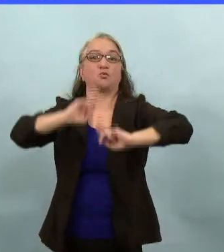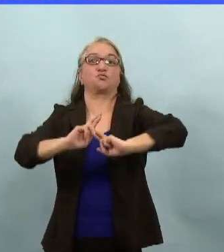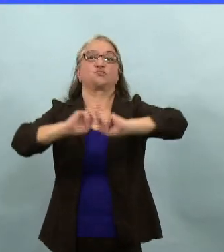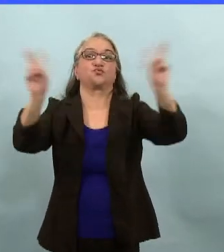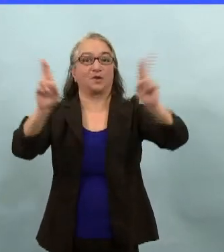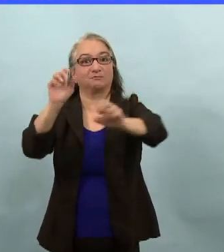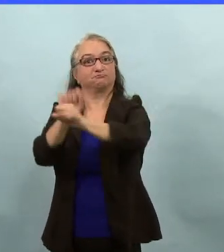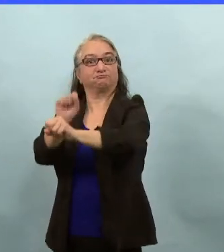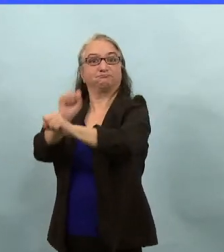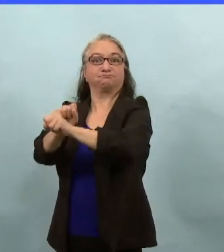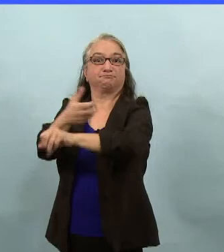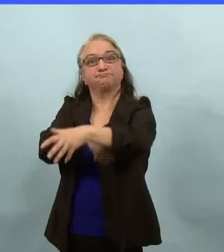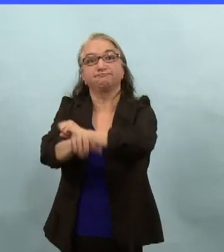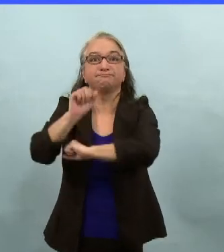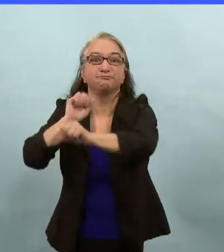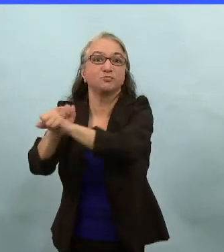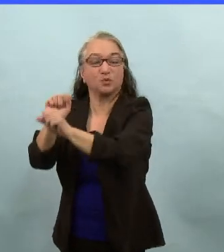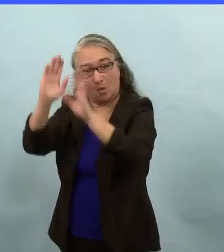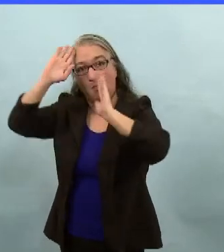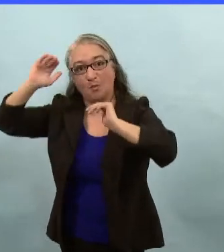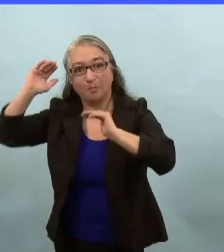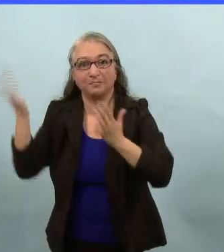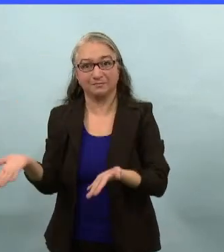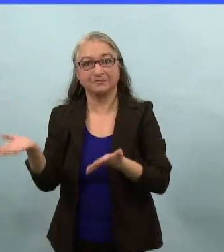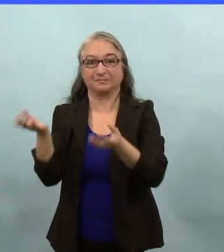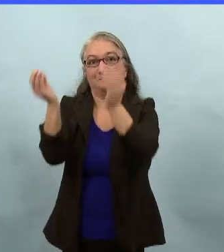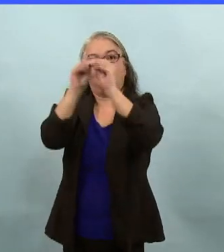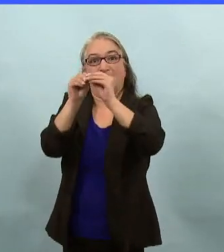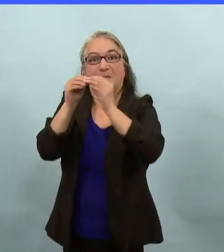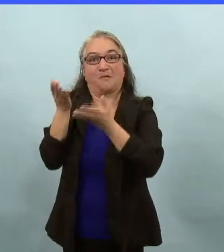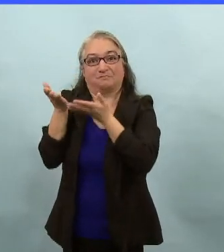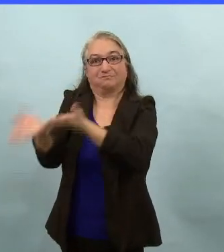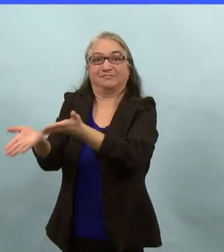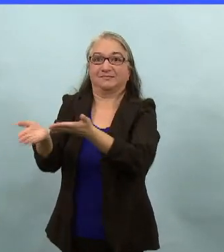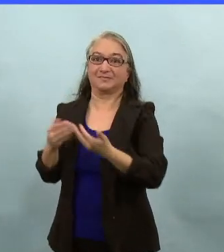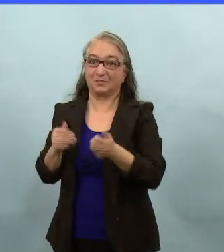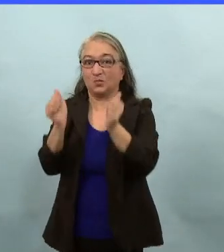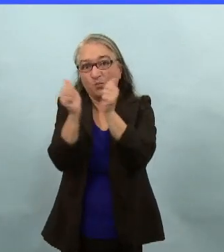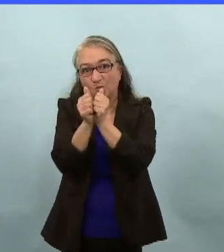ensure that we make that happen so we think that that can happen that will take place we i know